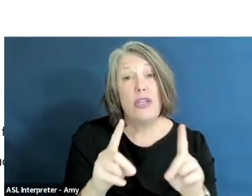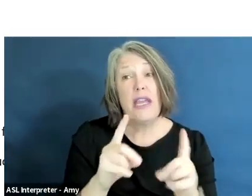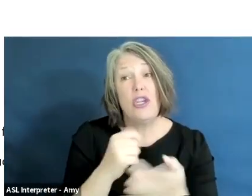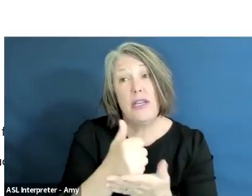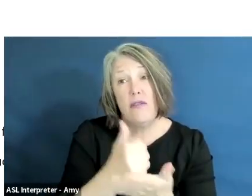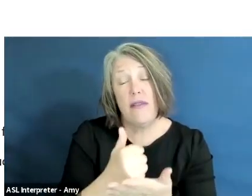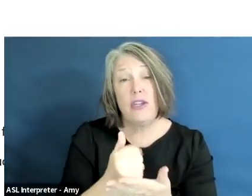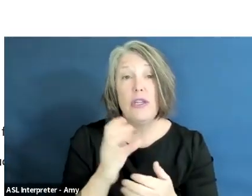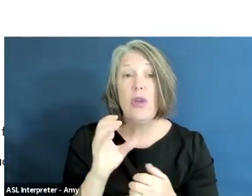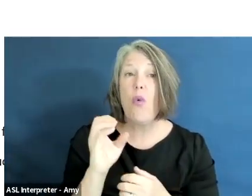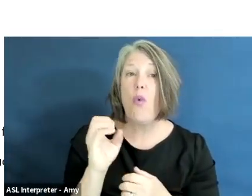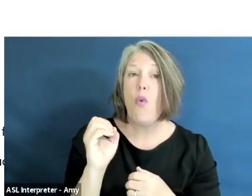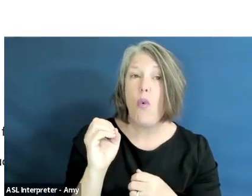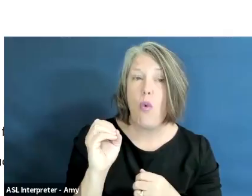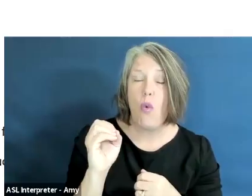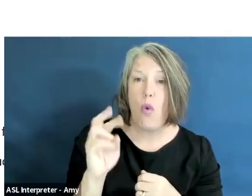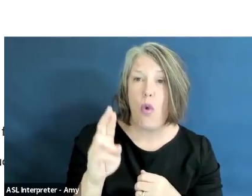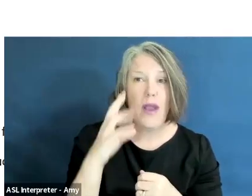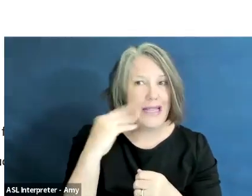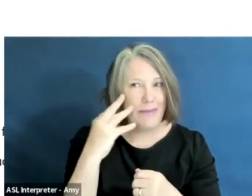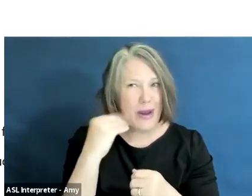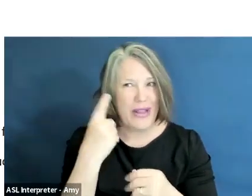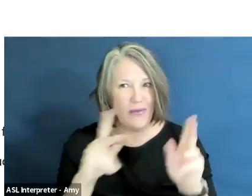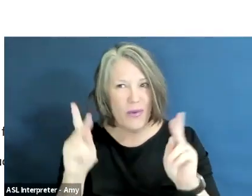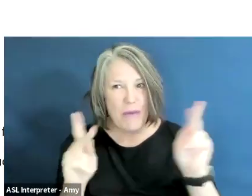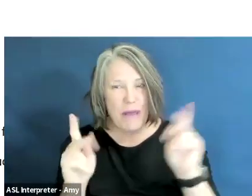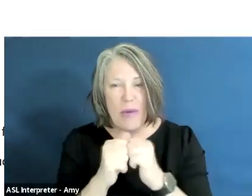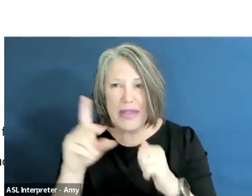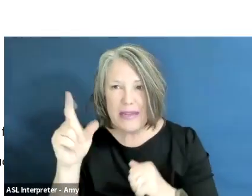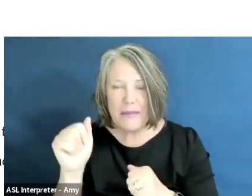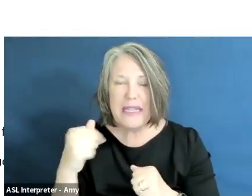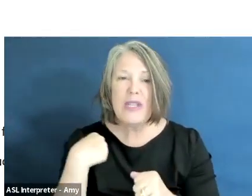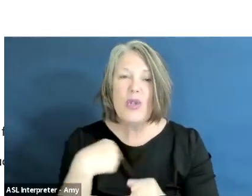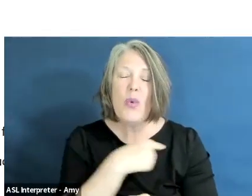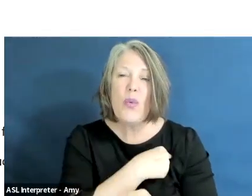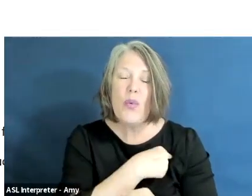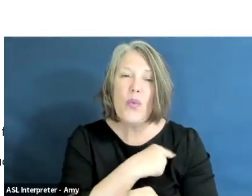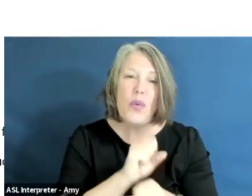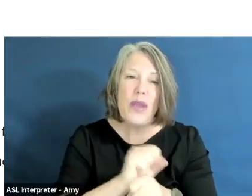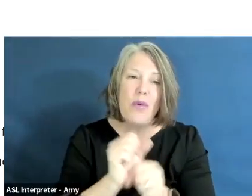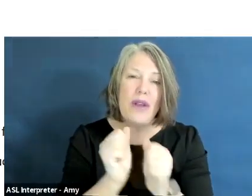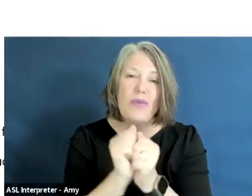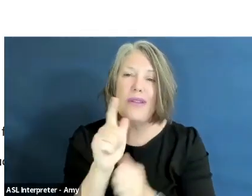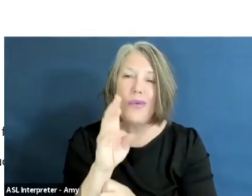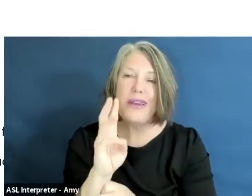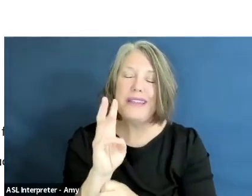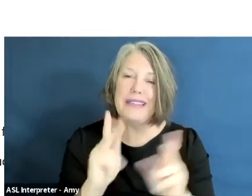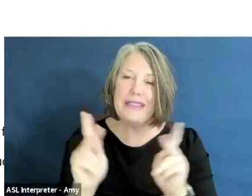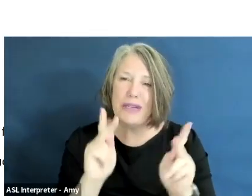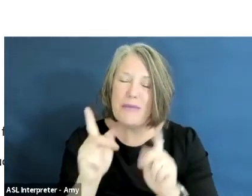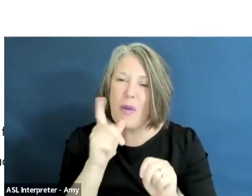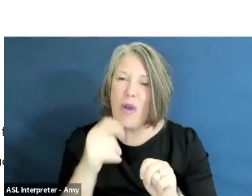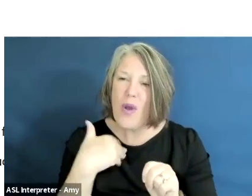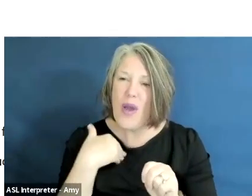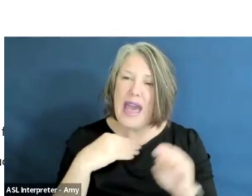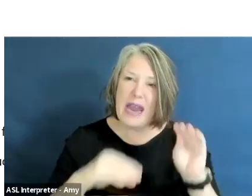or experience for people with disabilities. We worked with 26 participants who had a mobility disability.